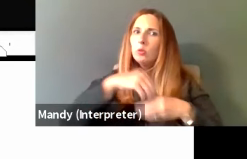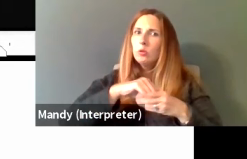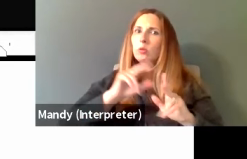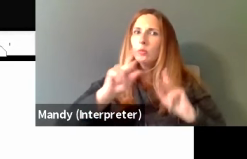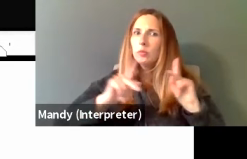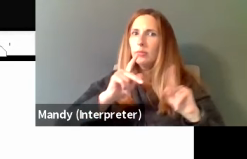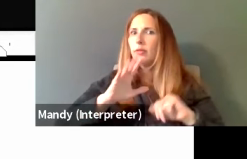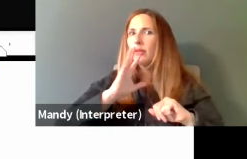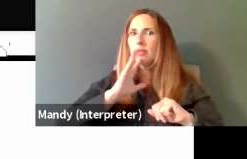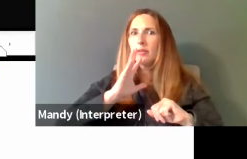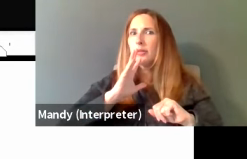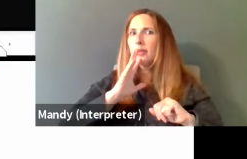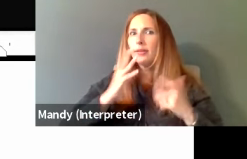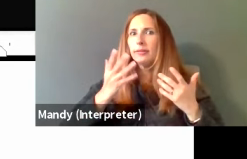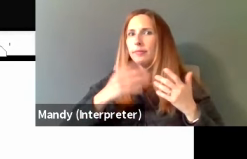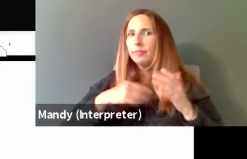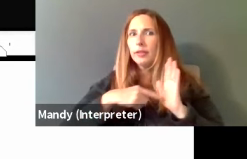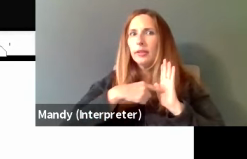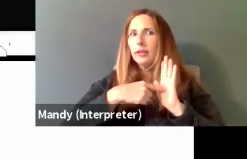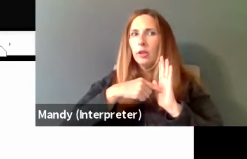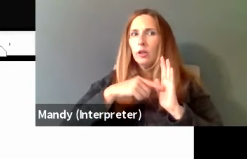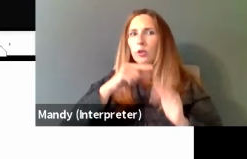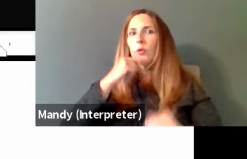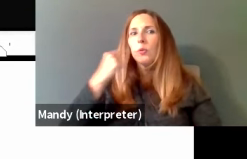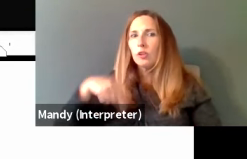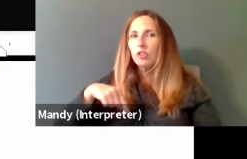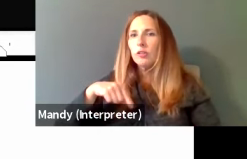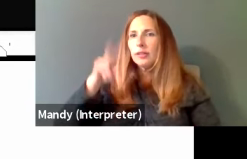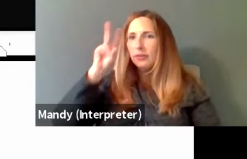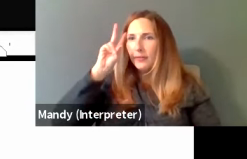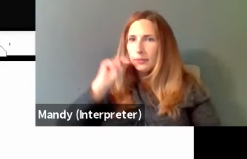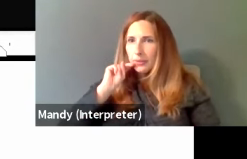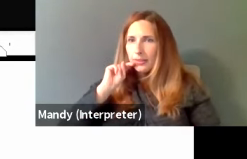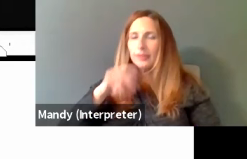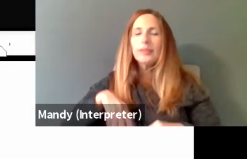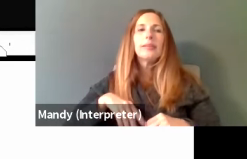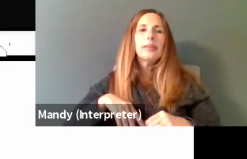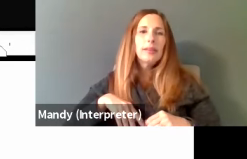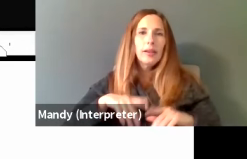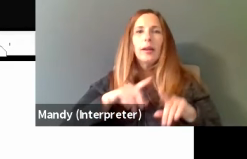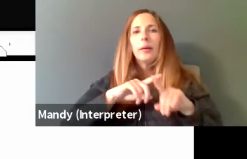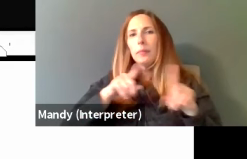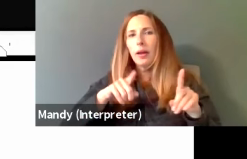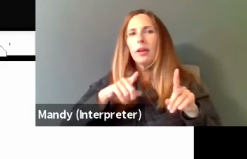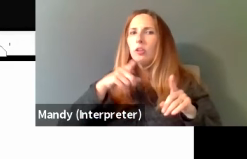say in this case it was Russian and Vietnamese but you might want to build your own list there.